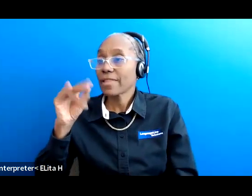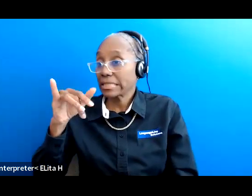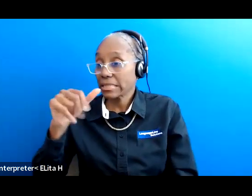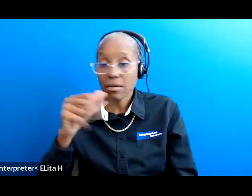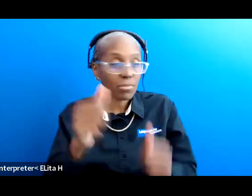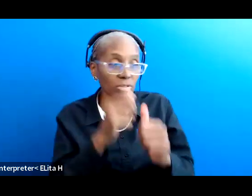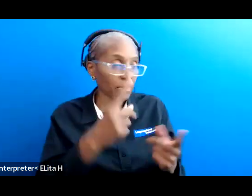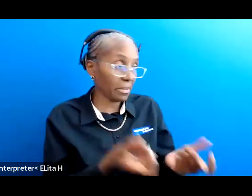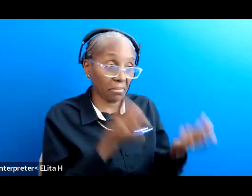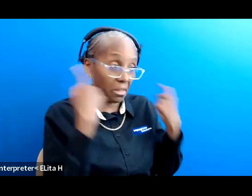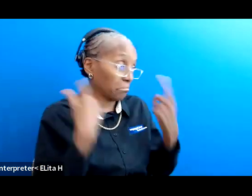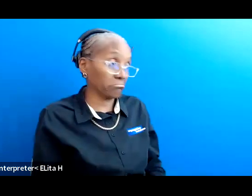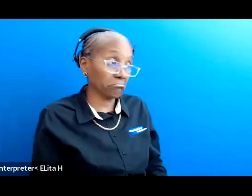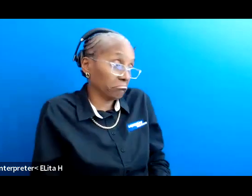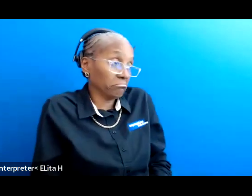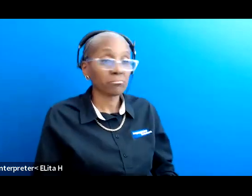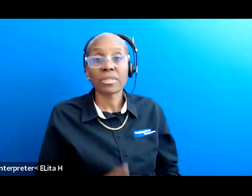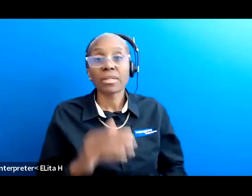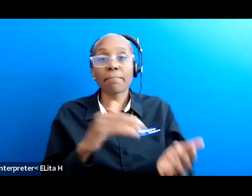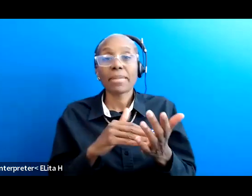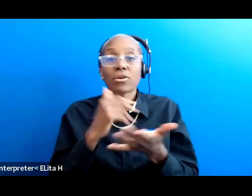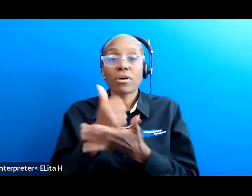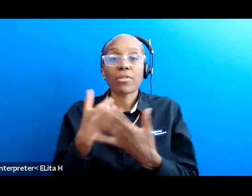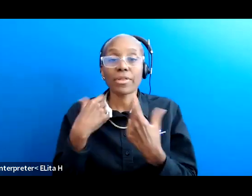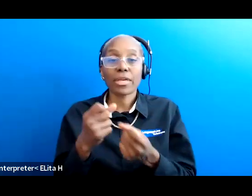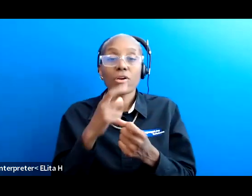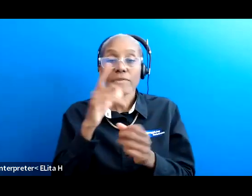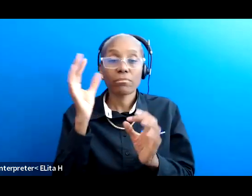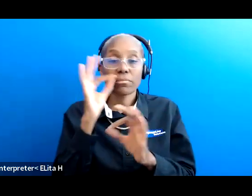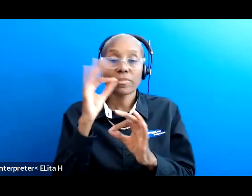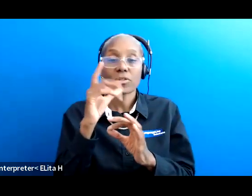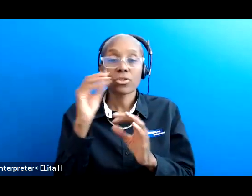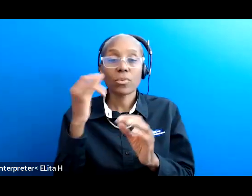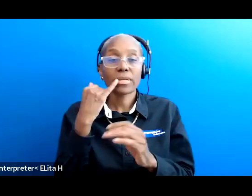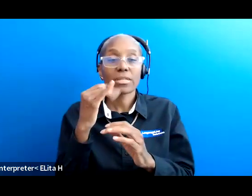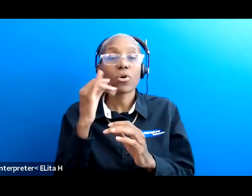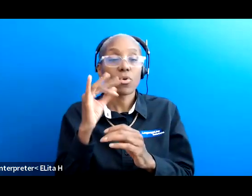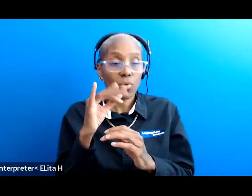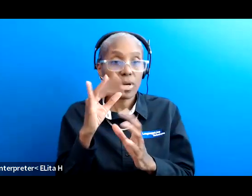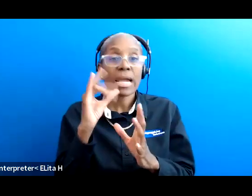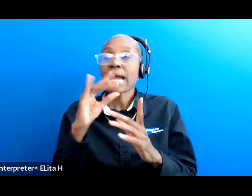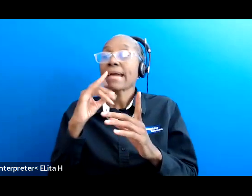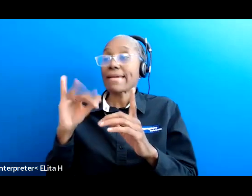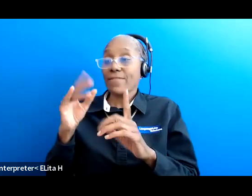Medical health care professionals, if they're not dealing in the world of spinal cord injury or head injury, because people with head injury,